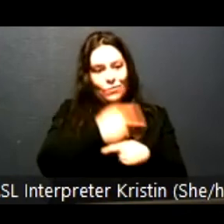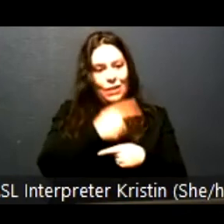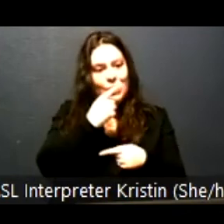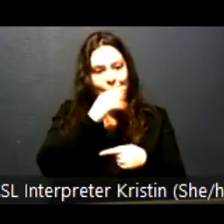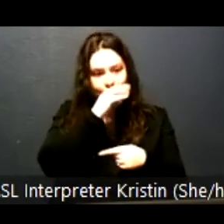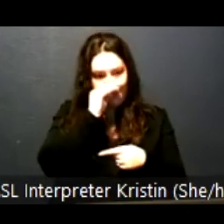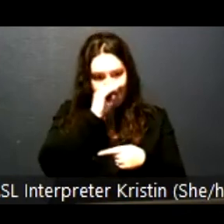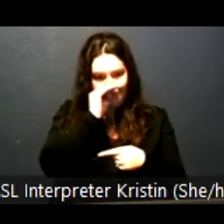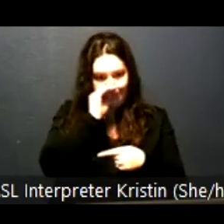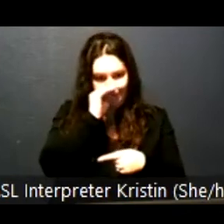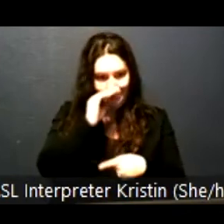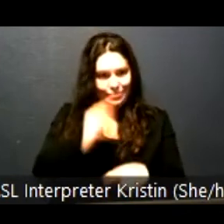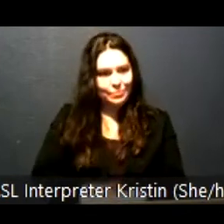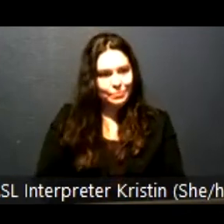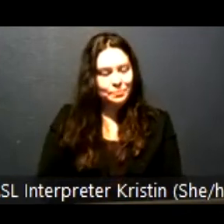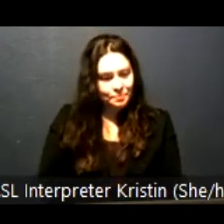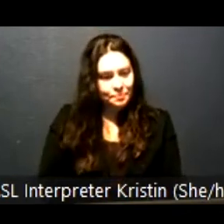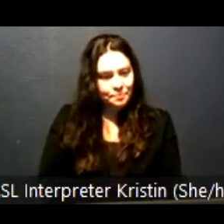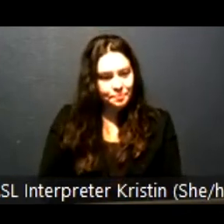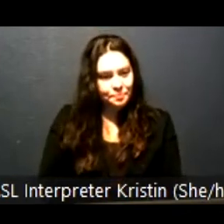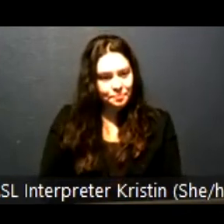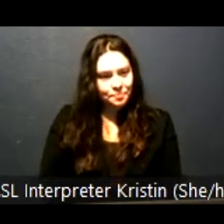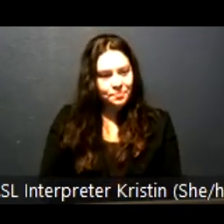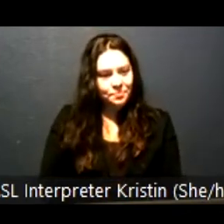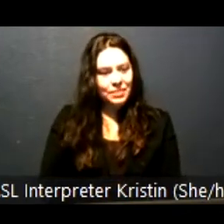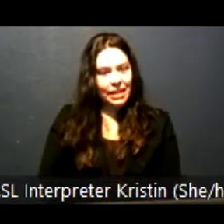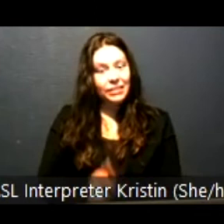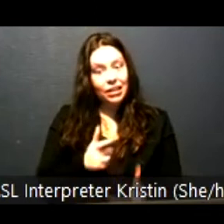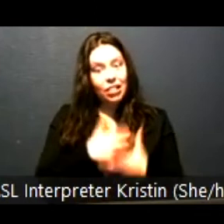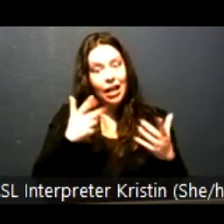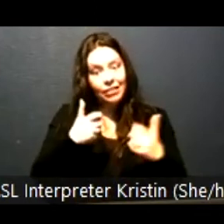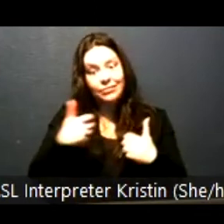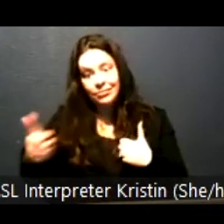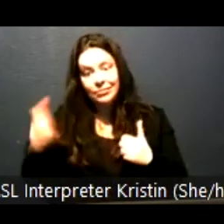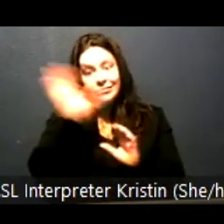nested the year before and you're able to catch it a second time and and get that tag off of that leg.